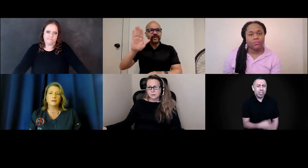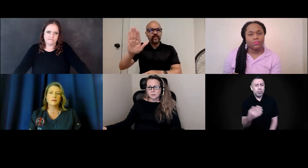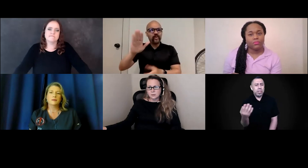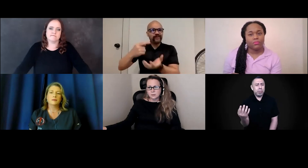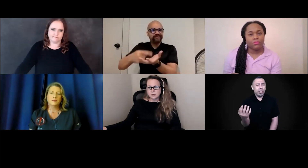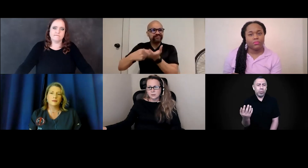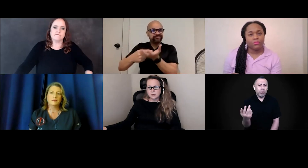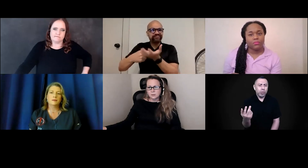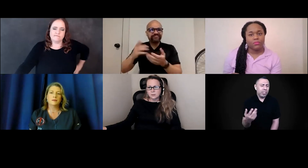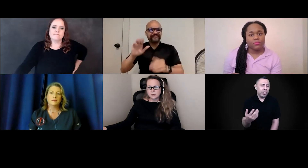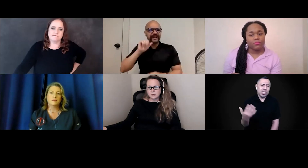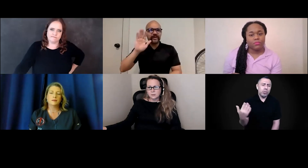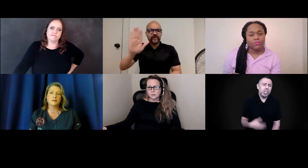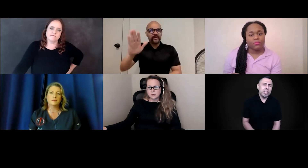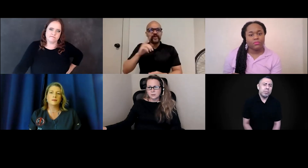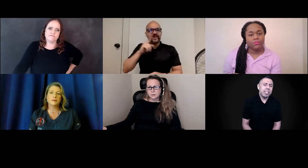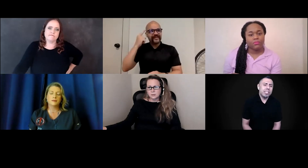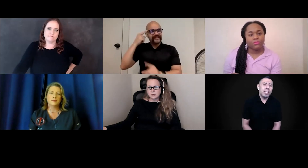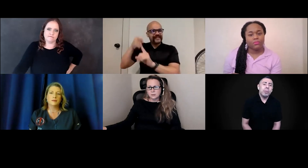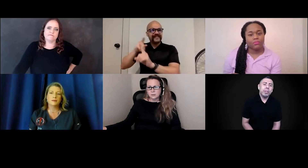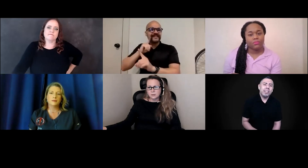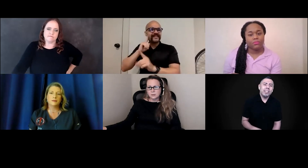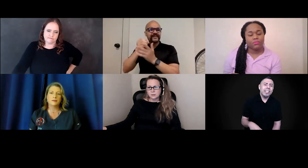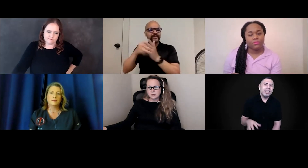sometimes, well, it's two people in a room they're consuming too much space.